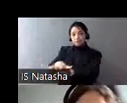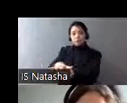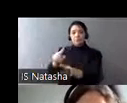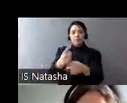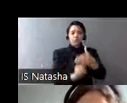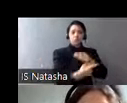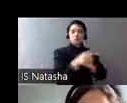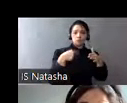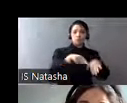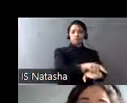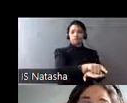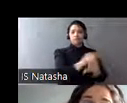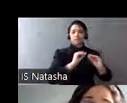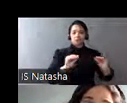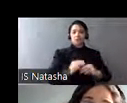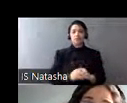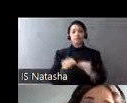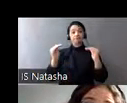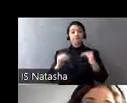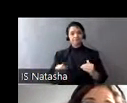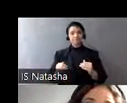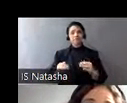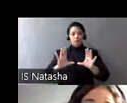disabilities in workshops, et cetera.